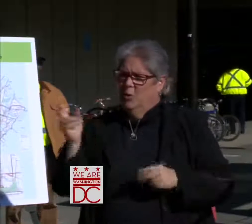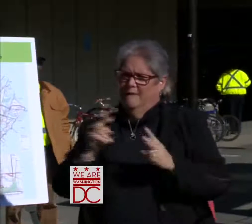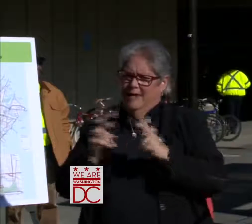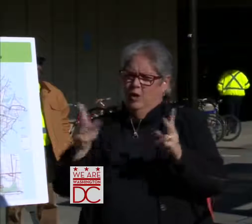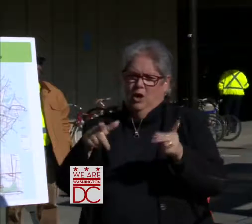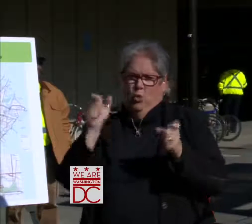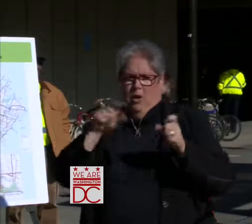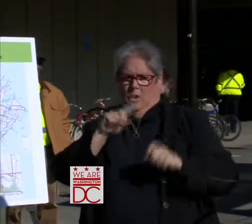NUMBER ONE.